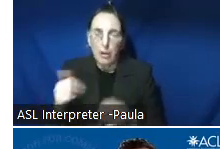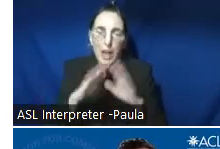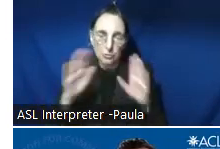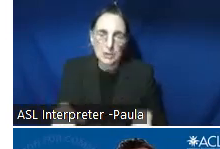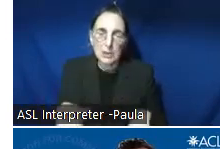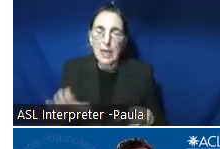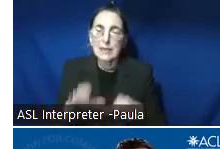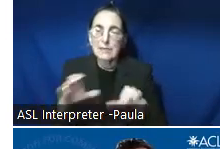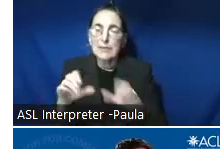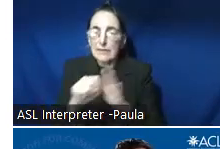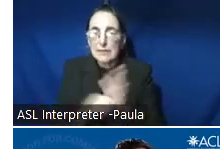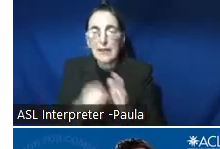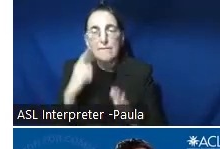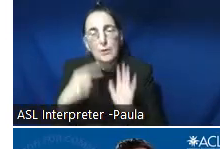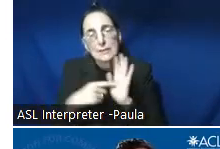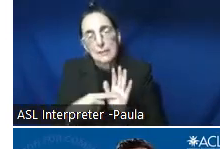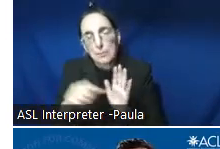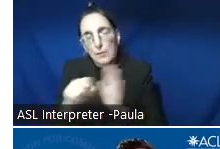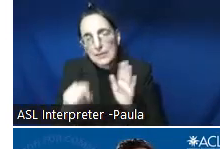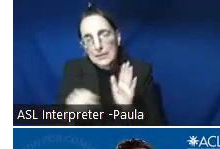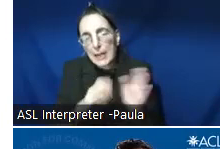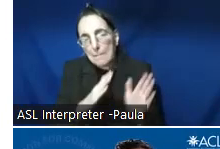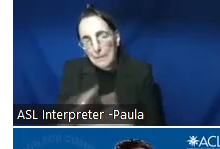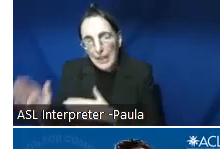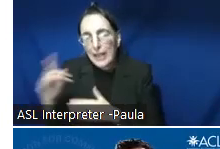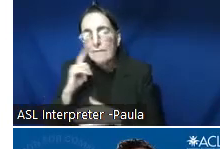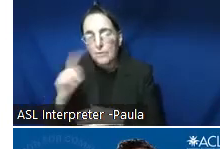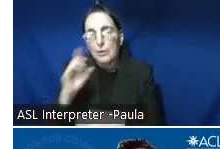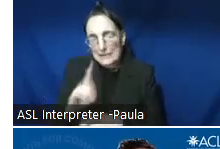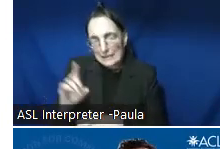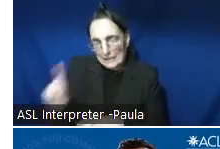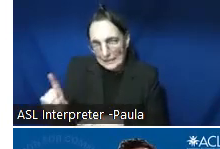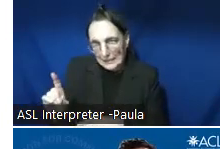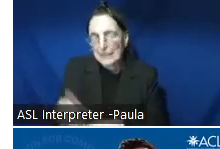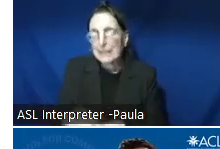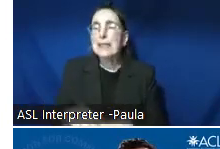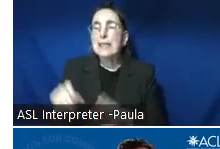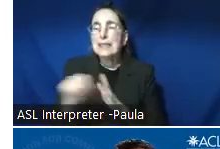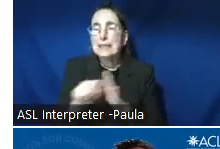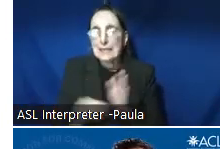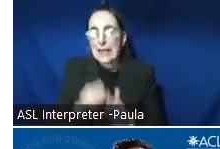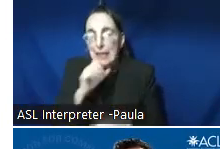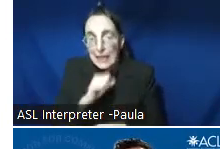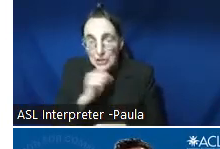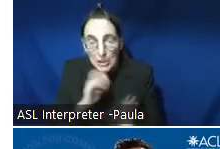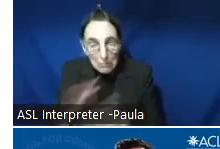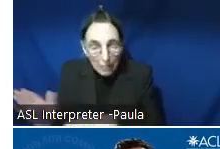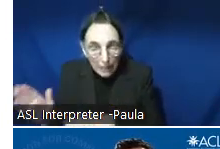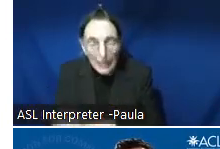plan for addressing developmental disabilities, assistive aging plan, state plan for independent living, relevant